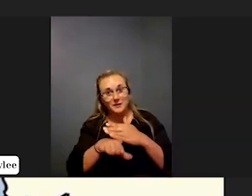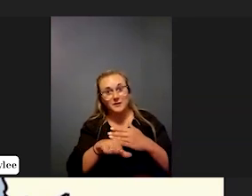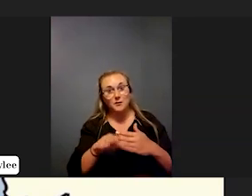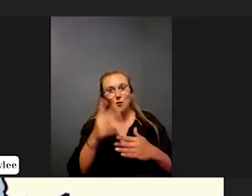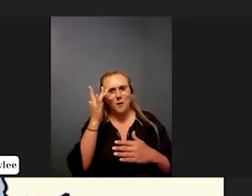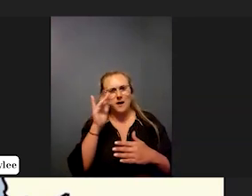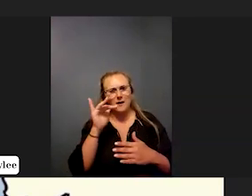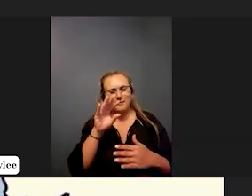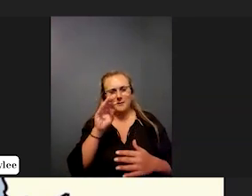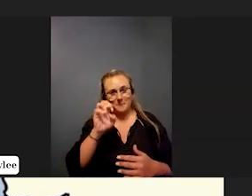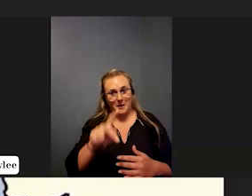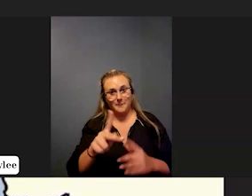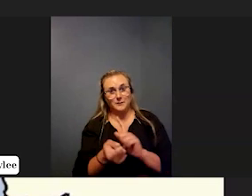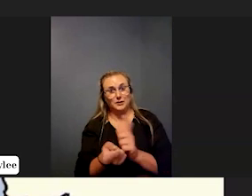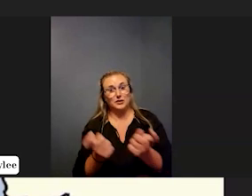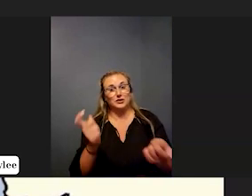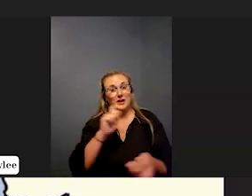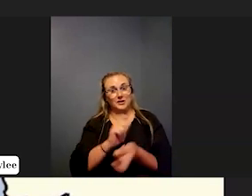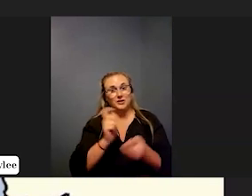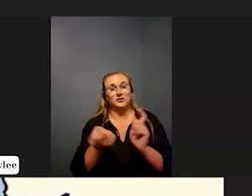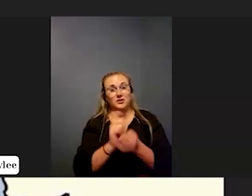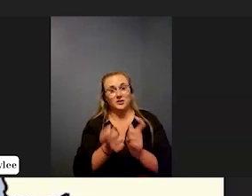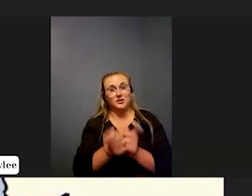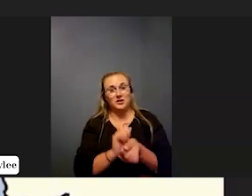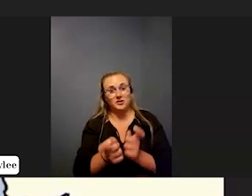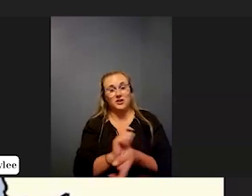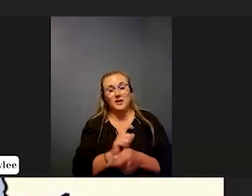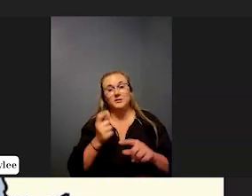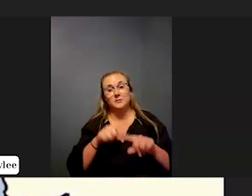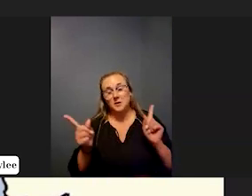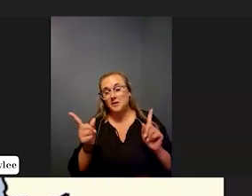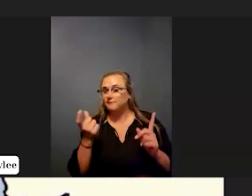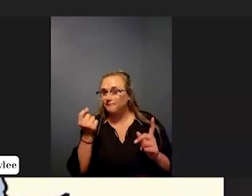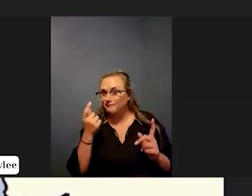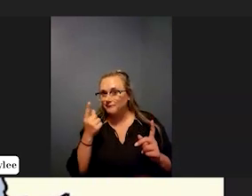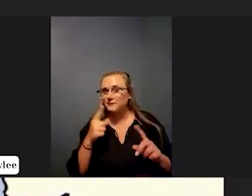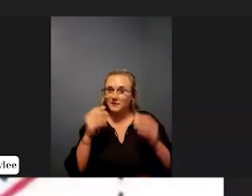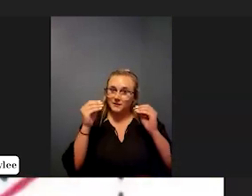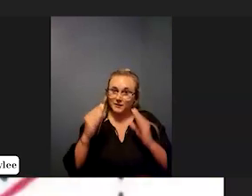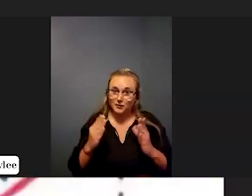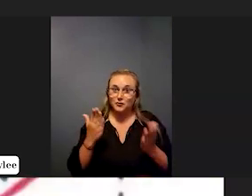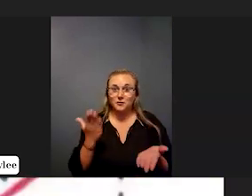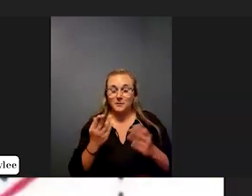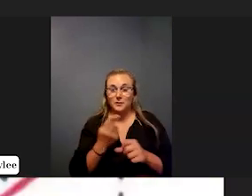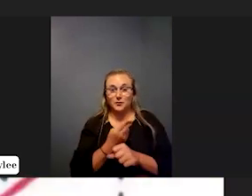But have no doubt teachers may use some of these resources At one point or another. So what do we do? Oh, no.